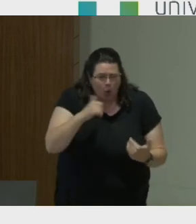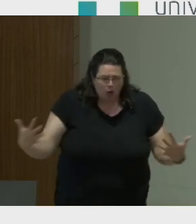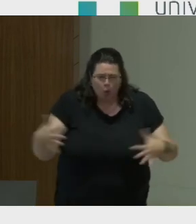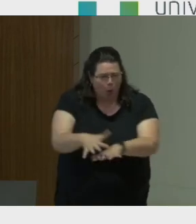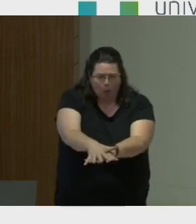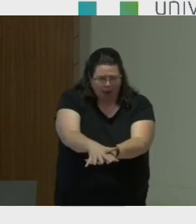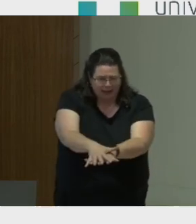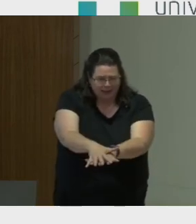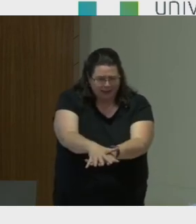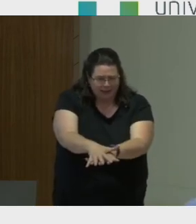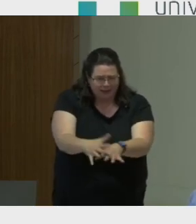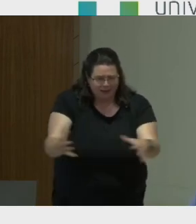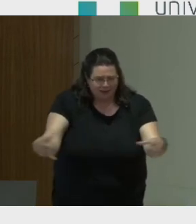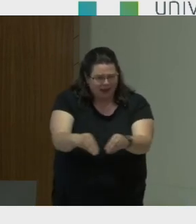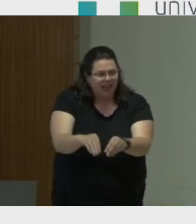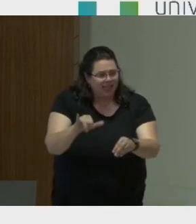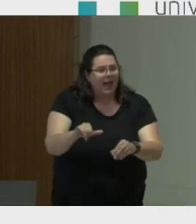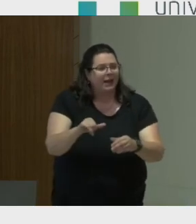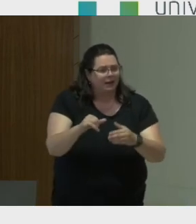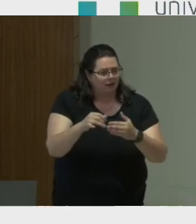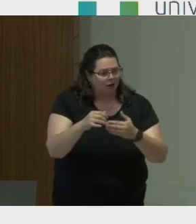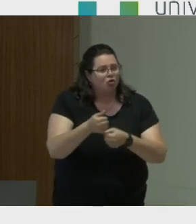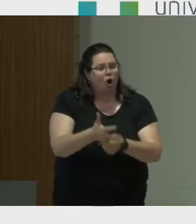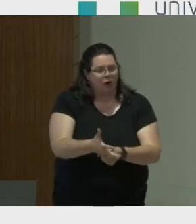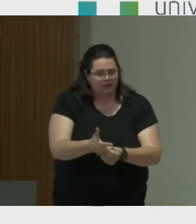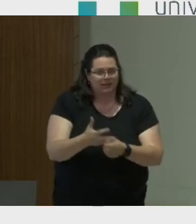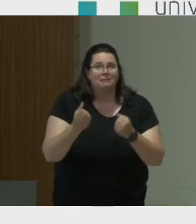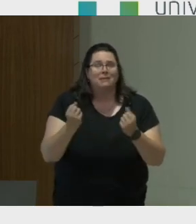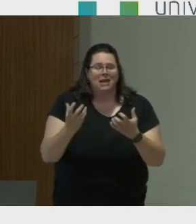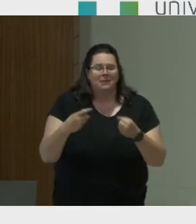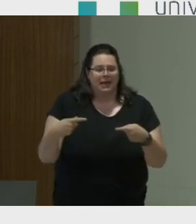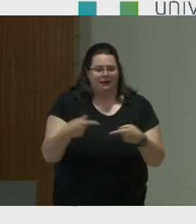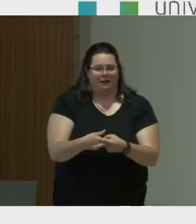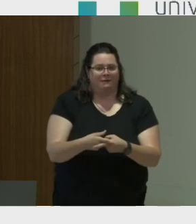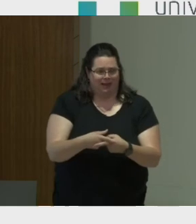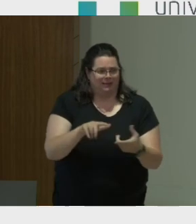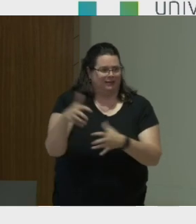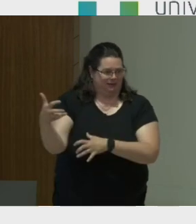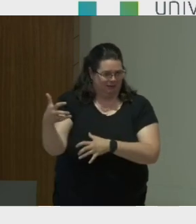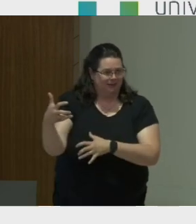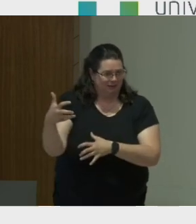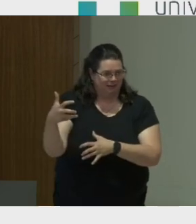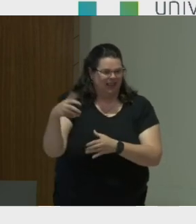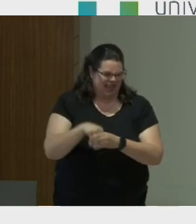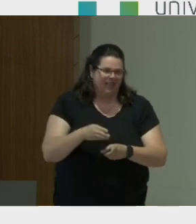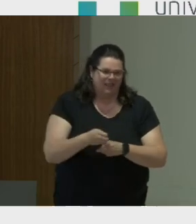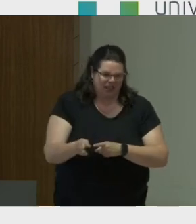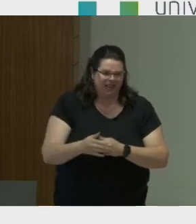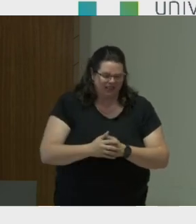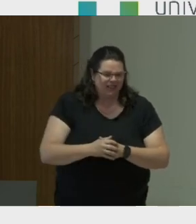And this leads to quite a lot of conflicts in that field because you have